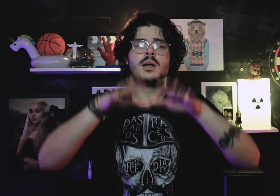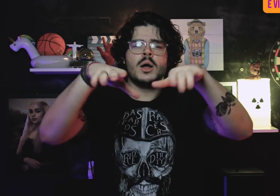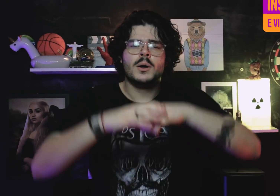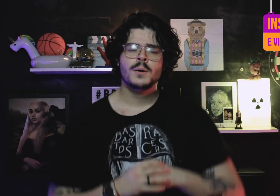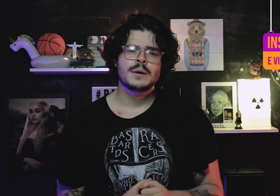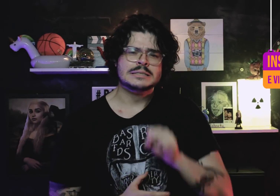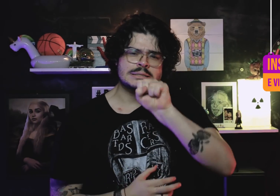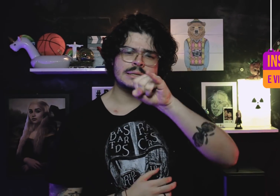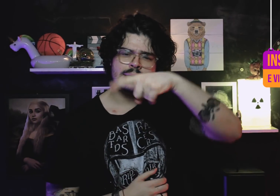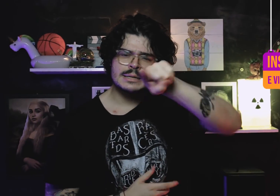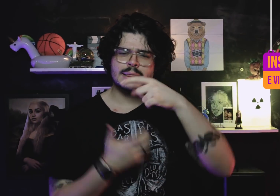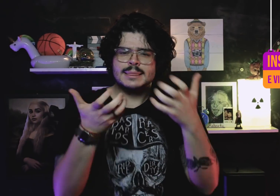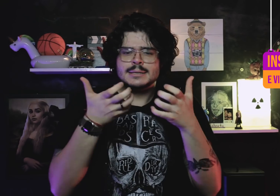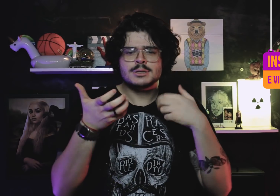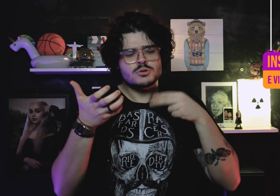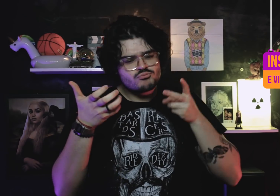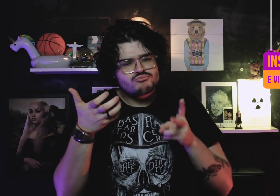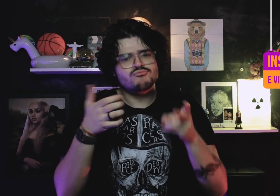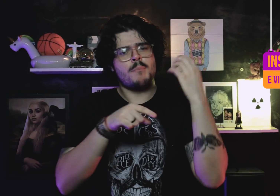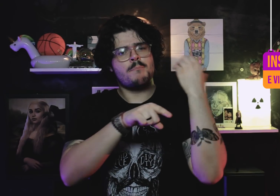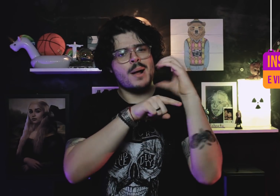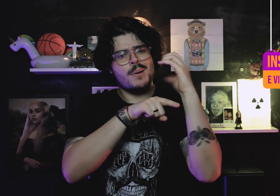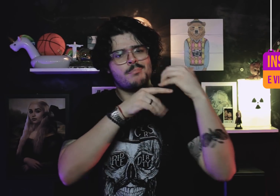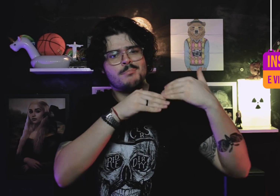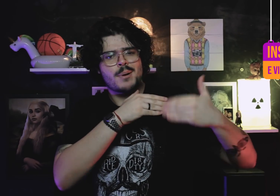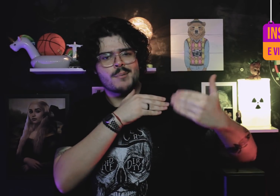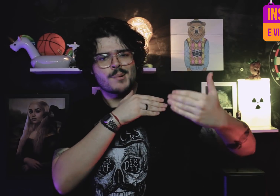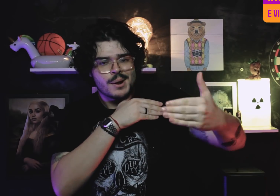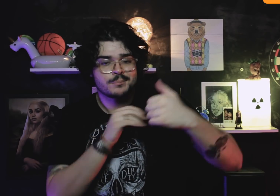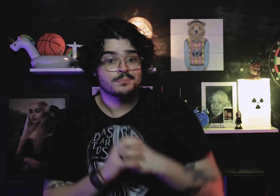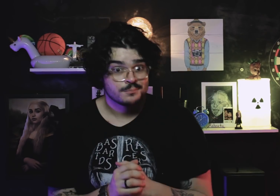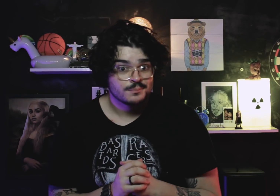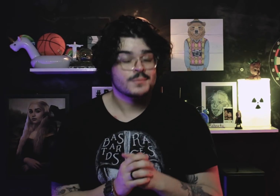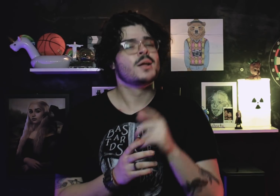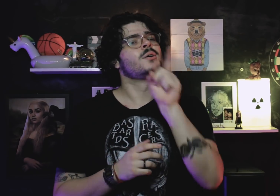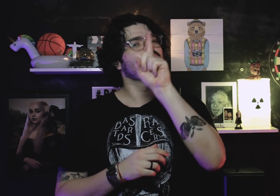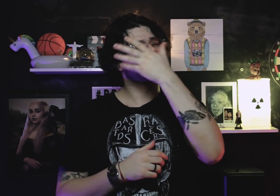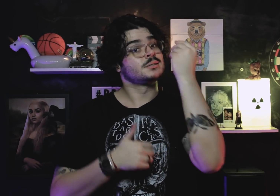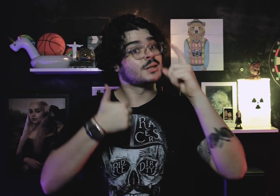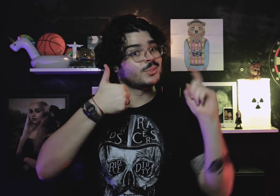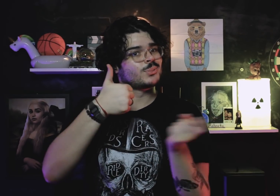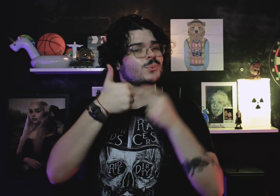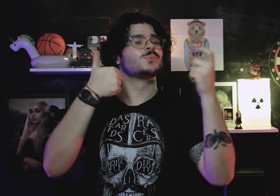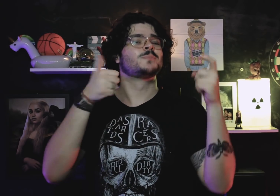Hey, if you want me to keep making videos don't forget to like